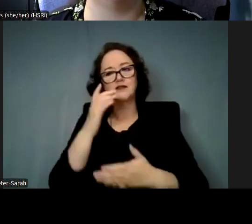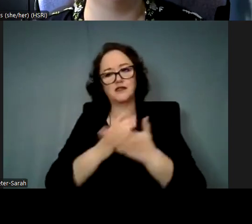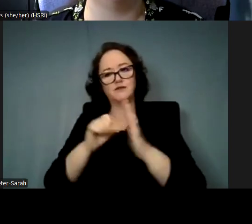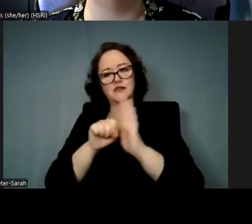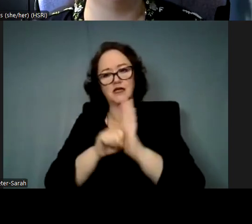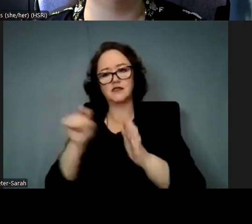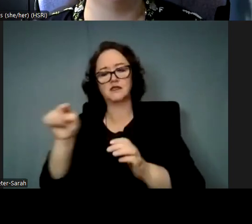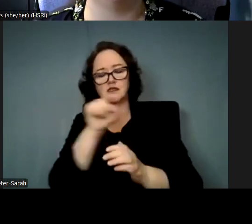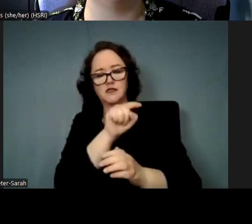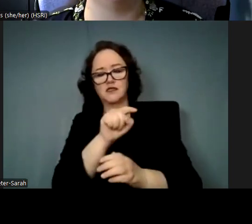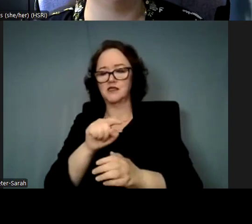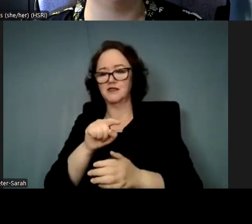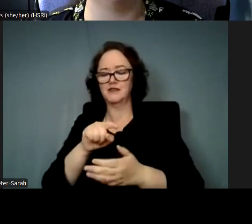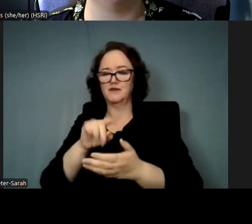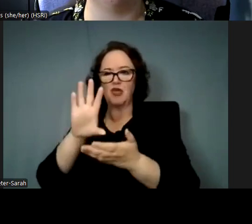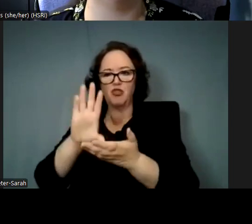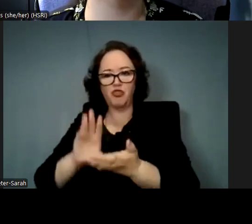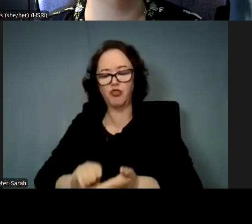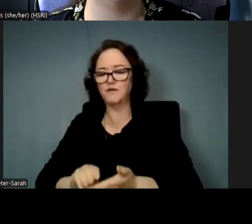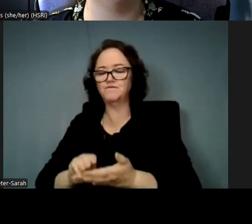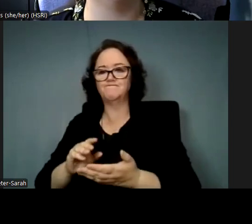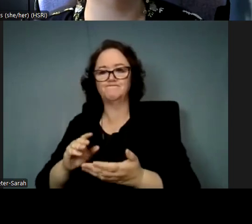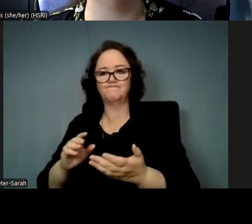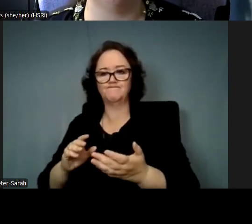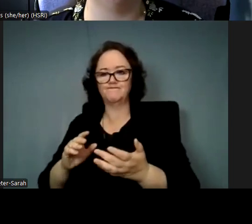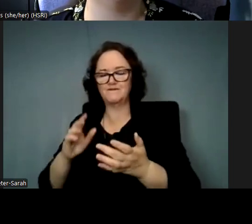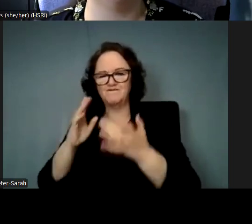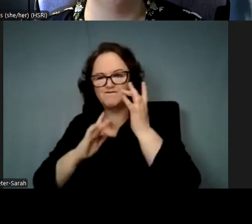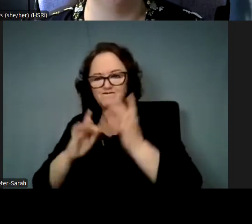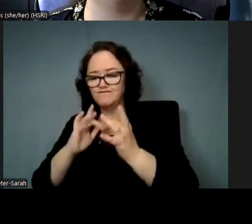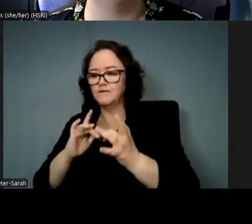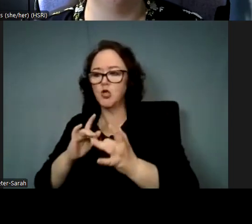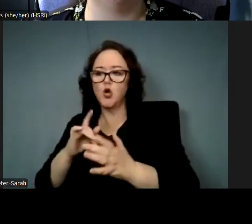you need to survive? And I think people with disabilities, as a